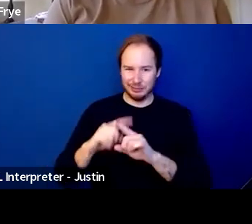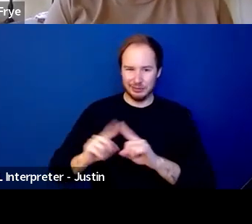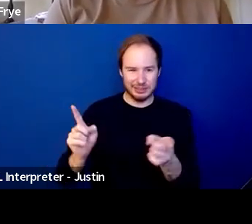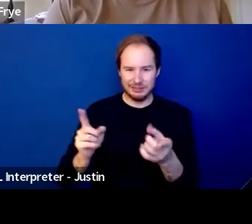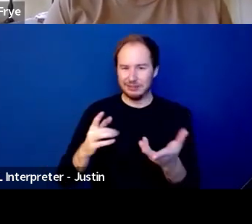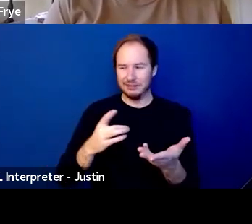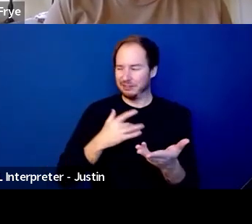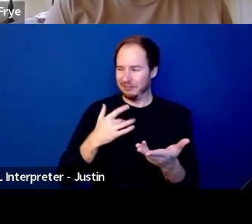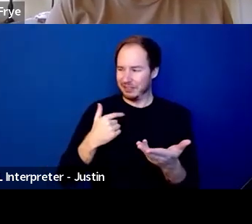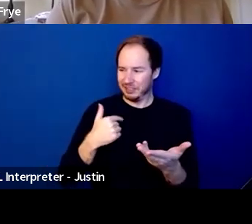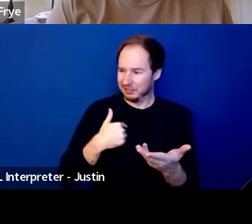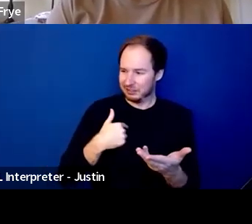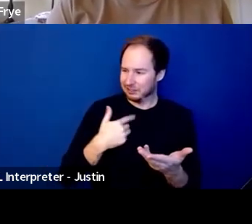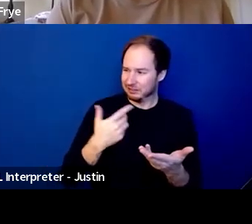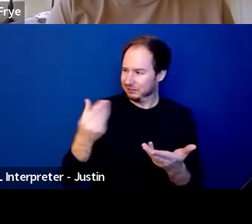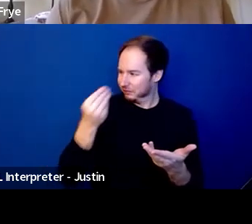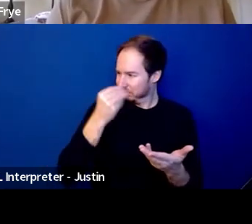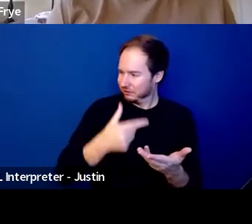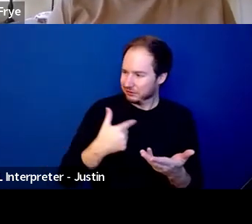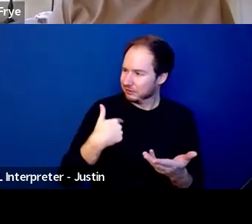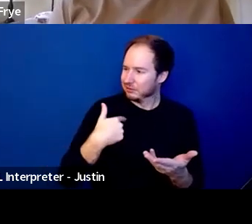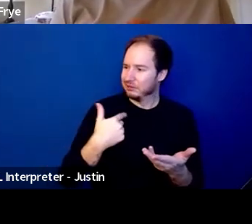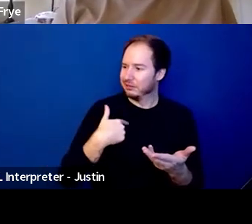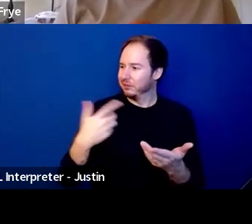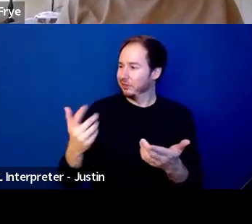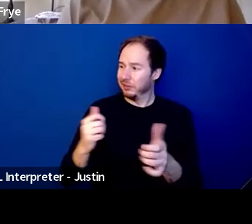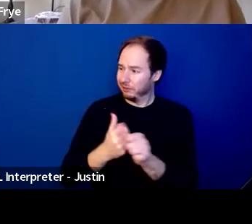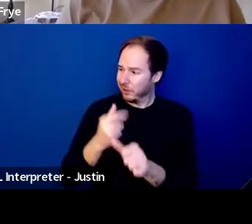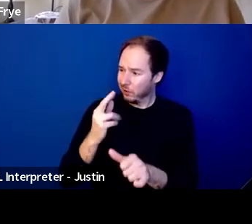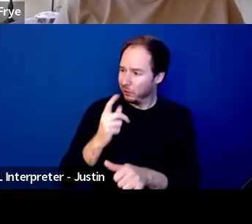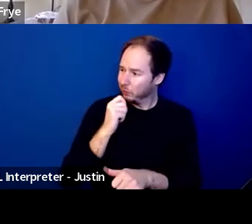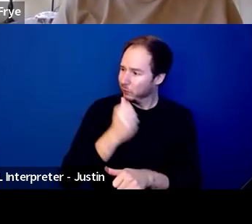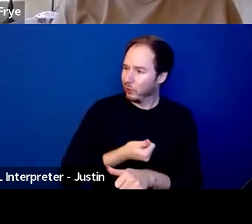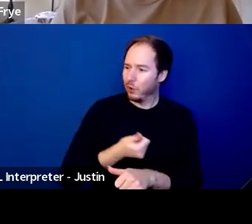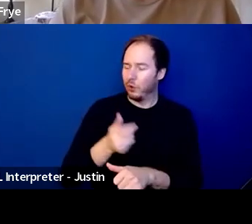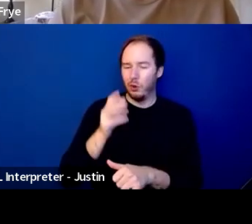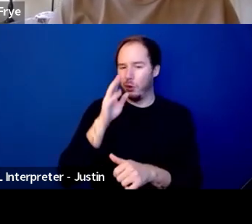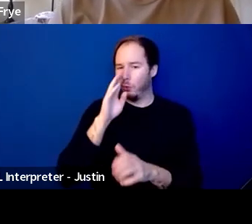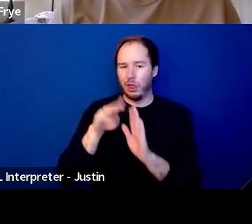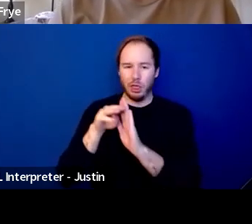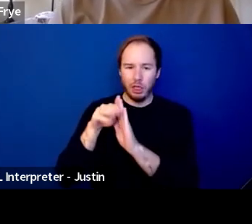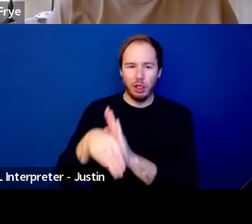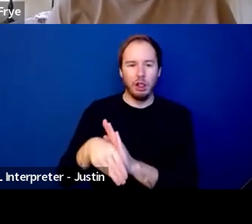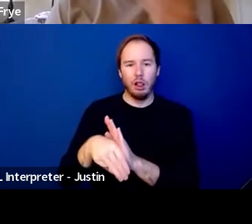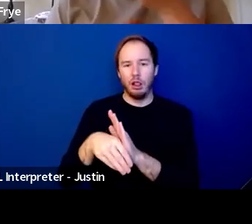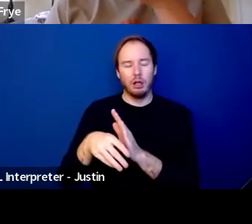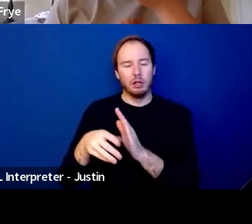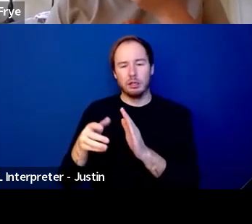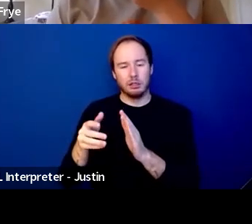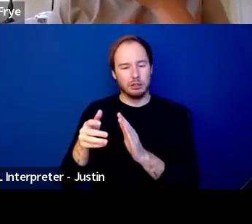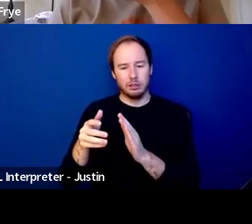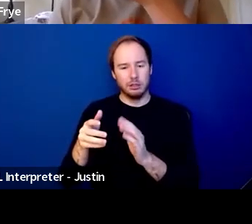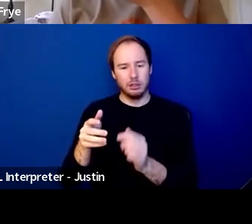either that, or the intensity of follow-up falls off and the patient has some decompensation